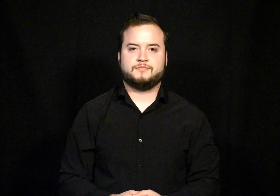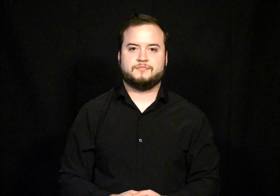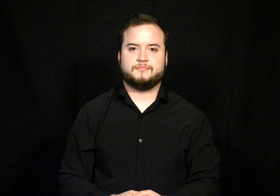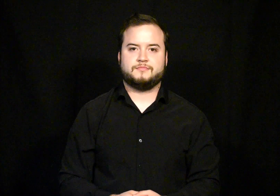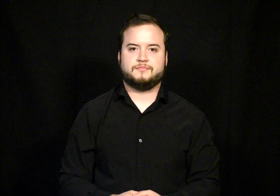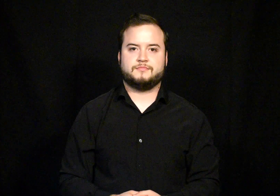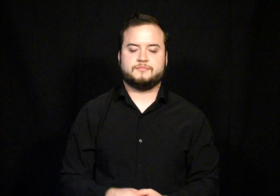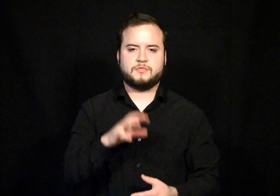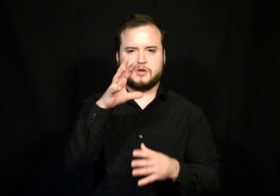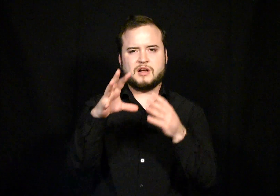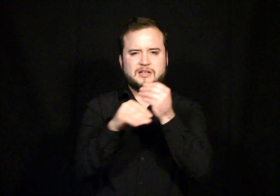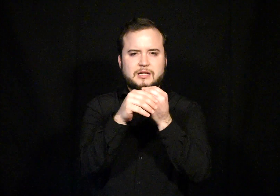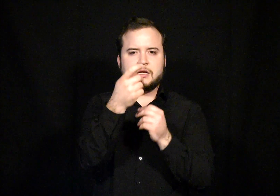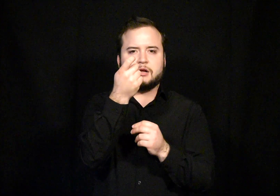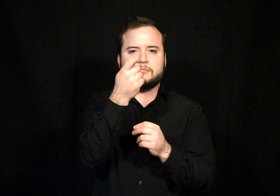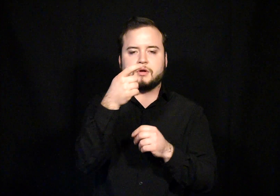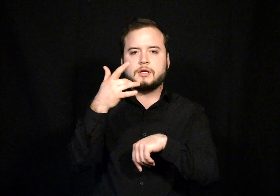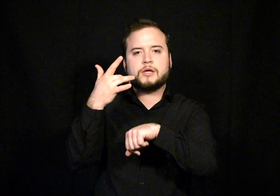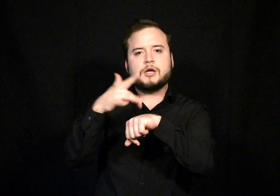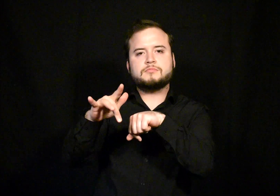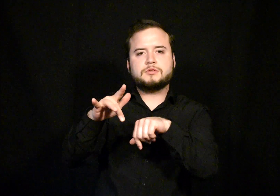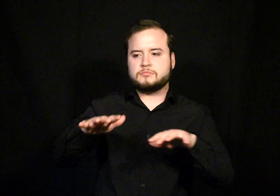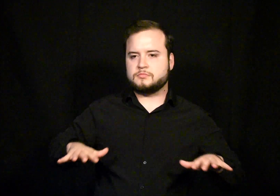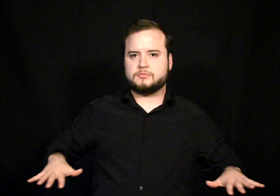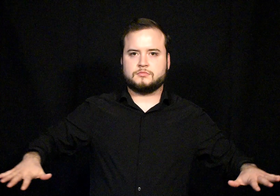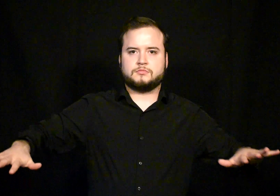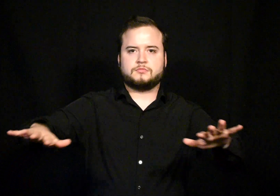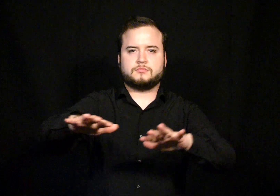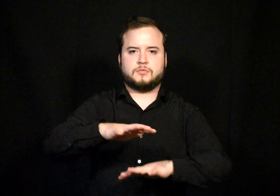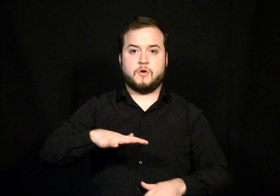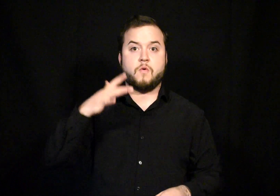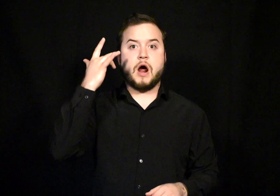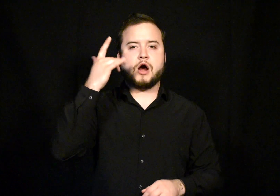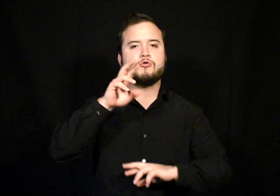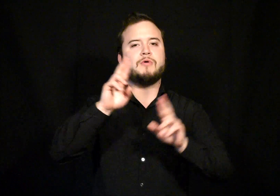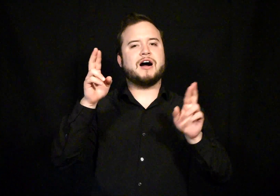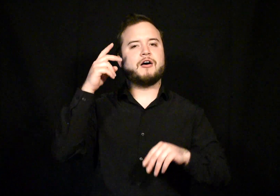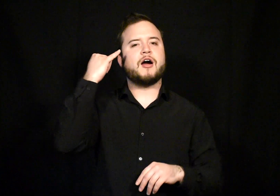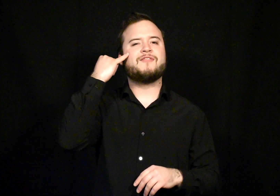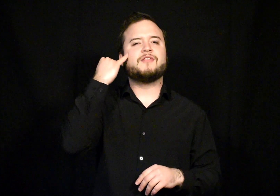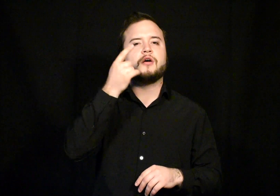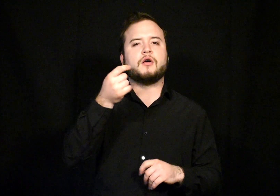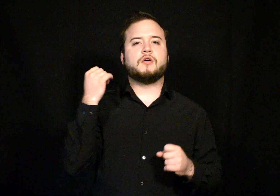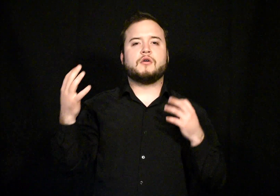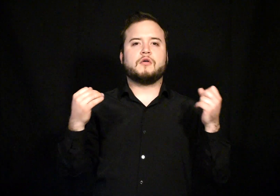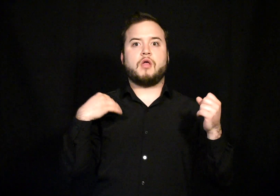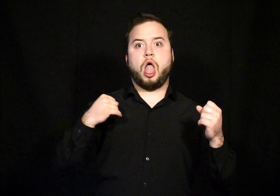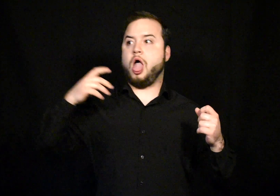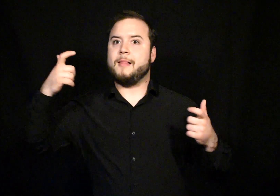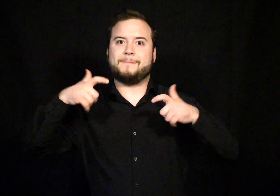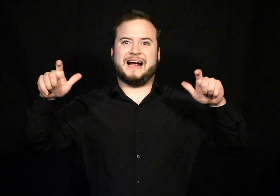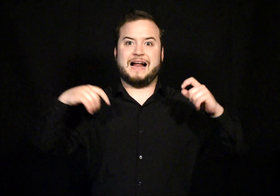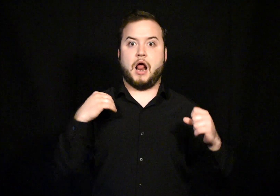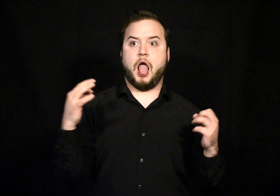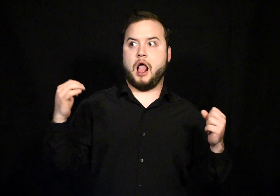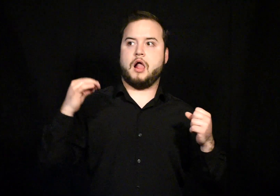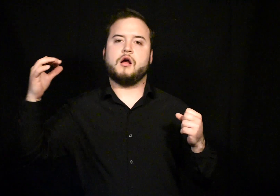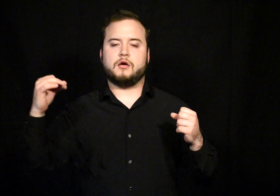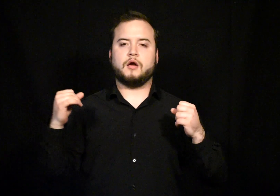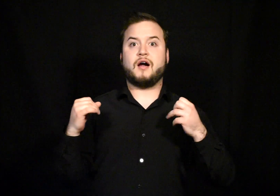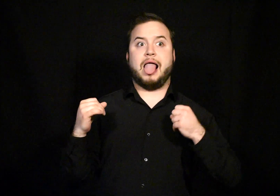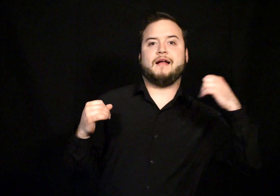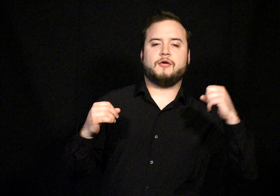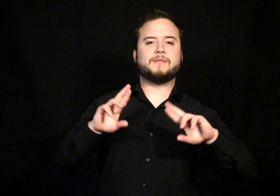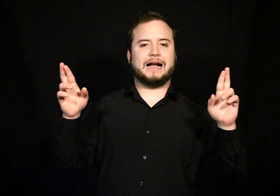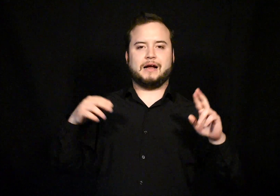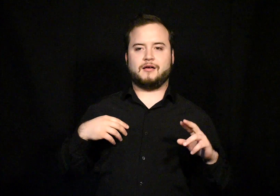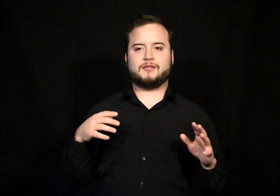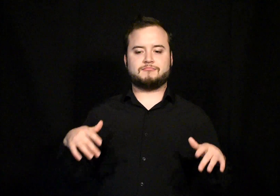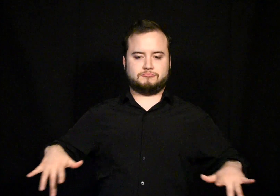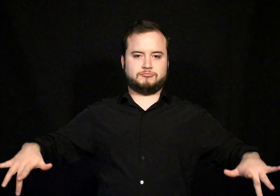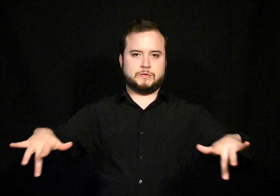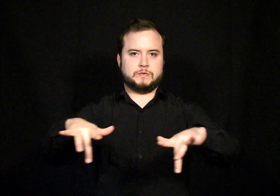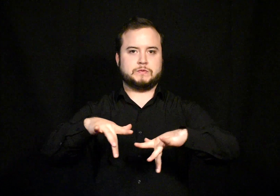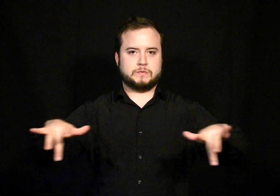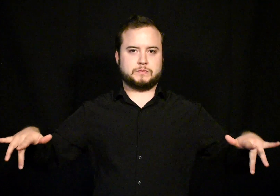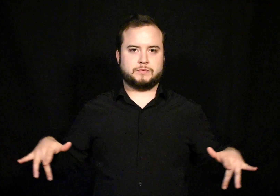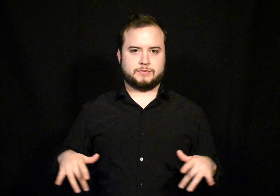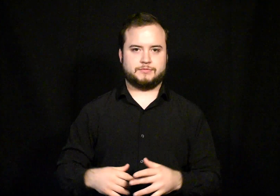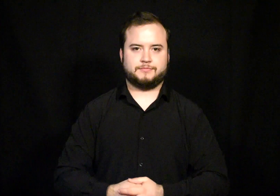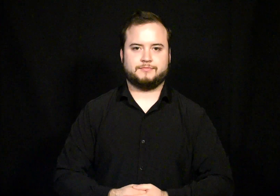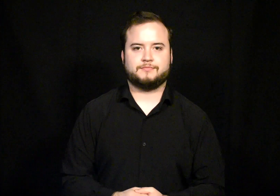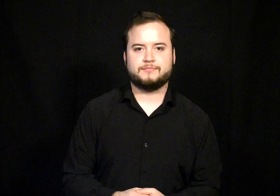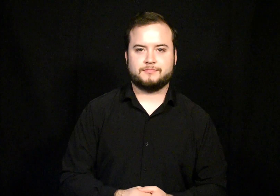Add a bit of empty space around yourself as a buffer zone for those bigger signs